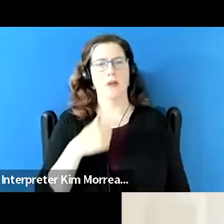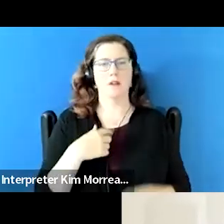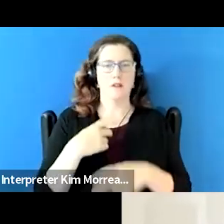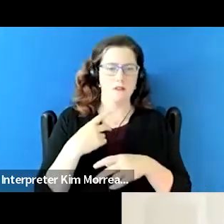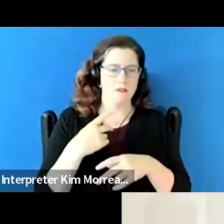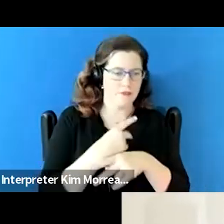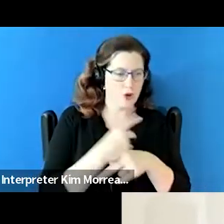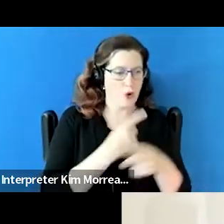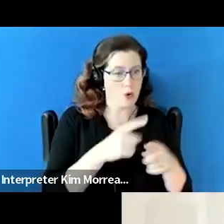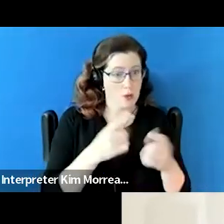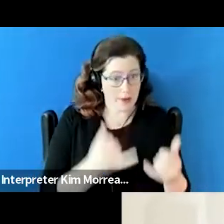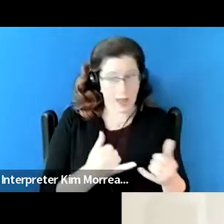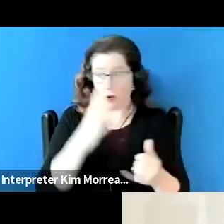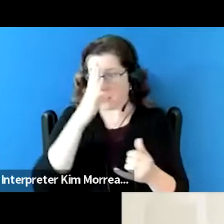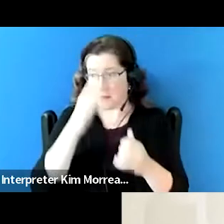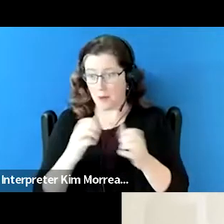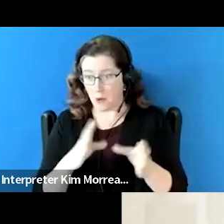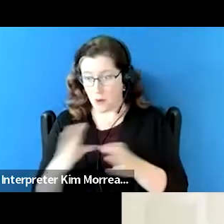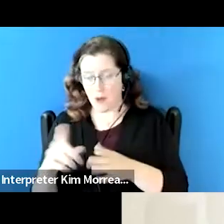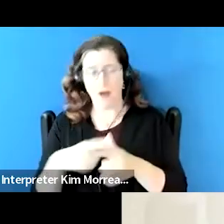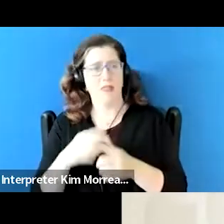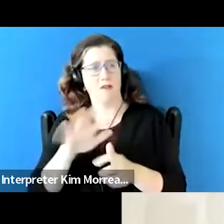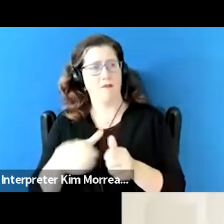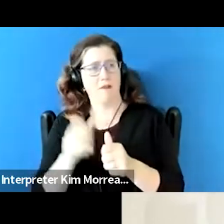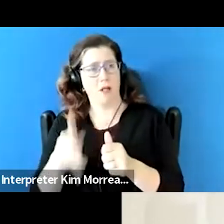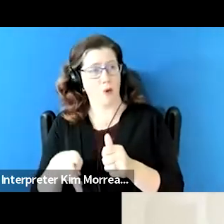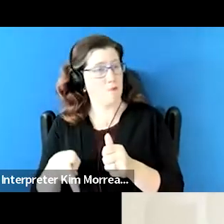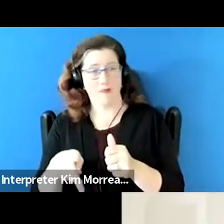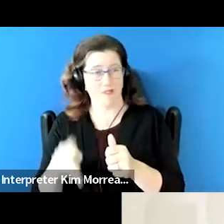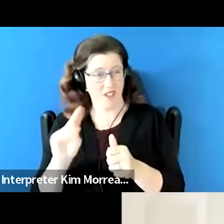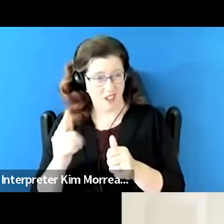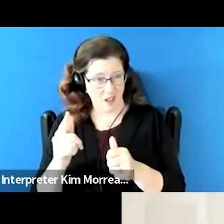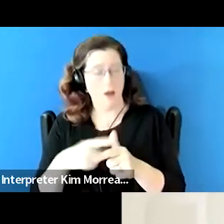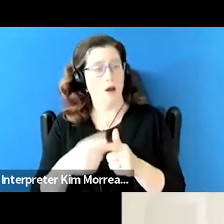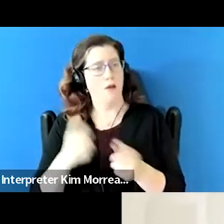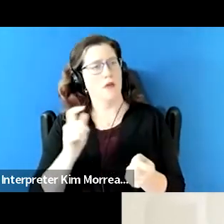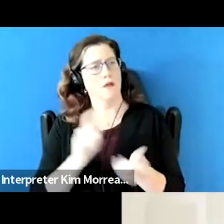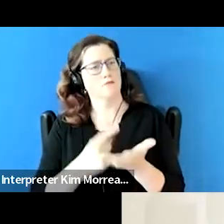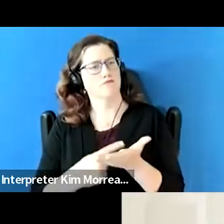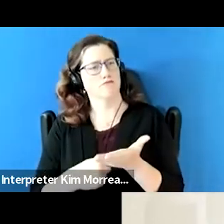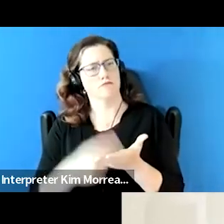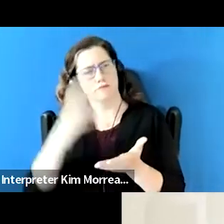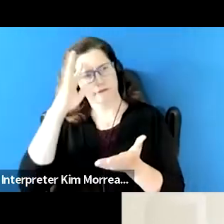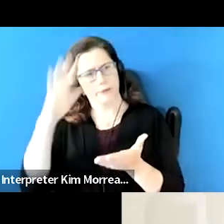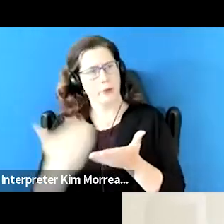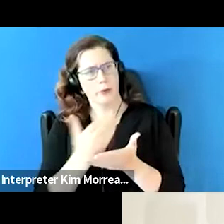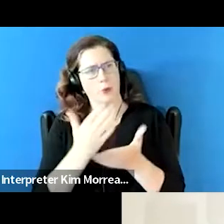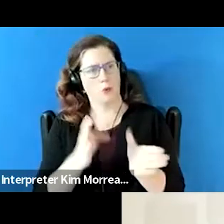coming up with a plan following up in two weeks. And if it's not working, let's discuss it and come up with something else. My biggest thing,